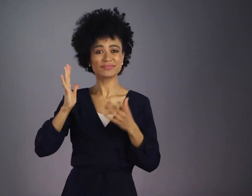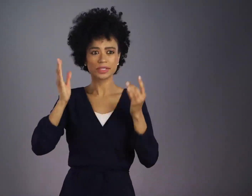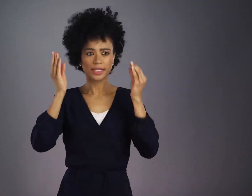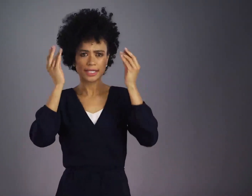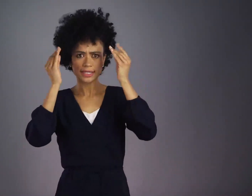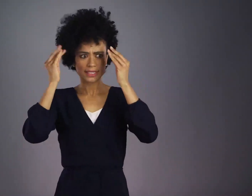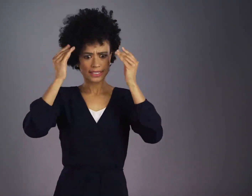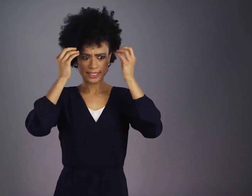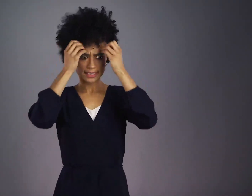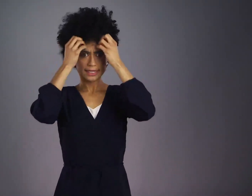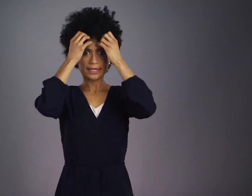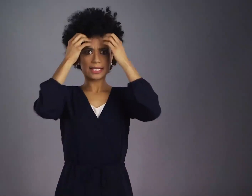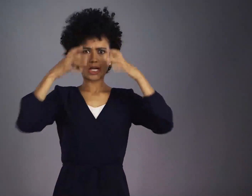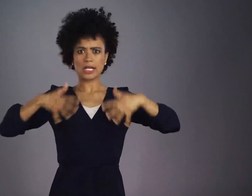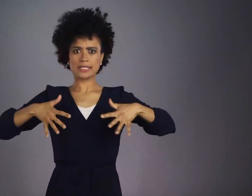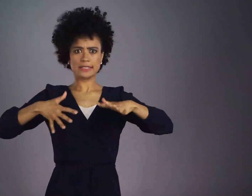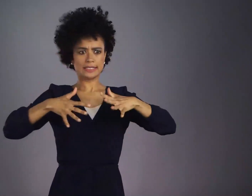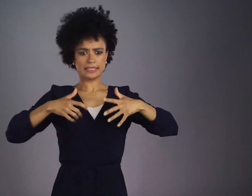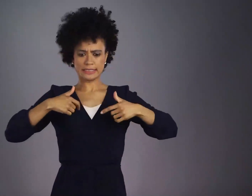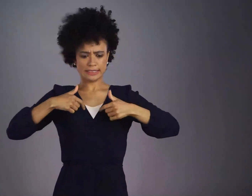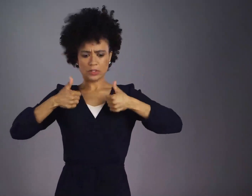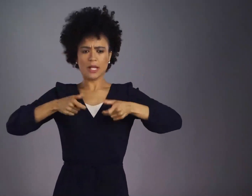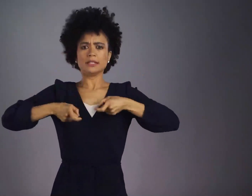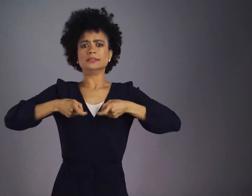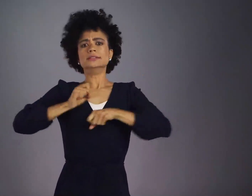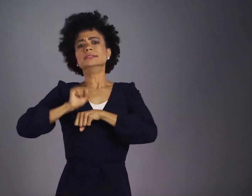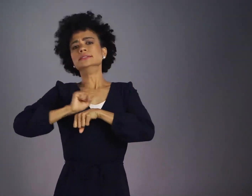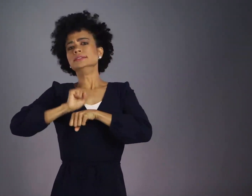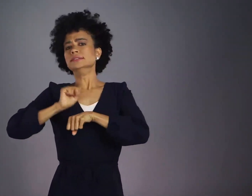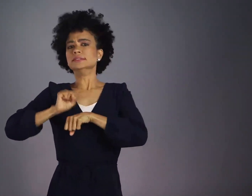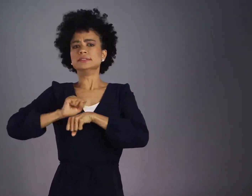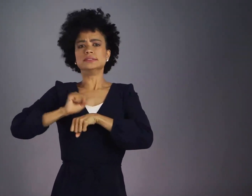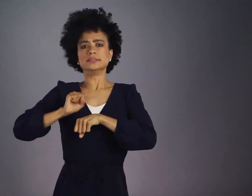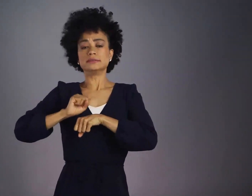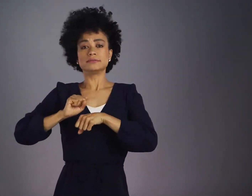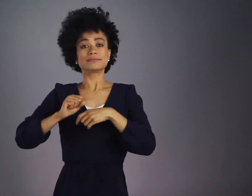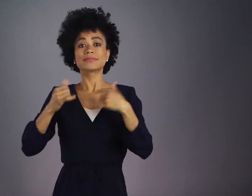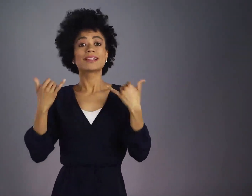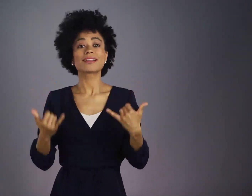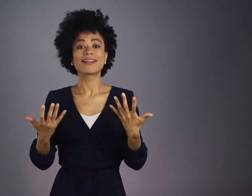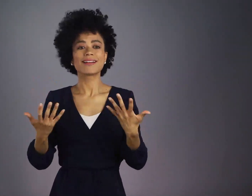as we did when we were trying to arrange life to suit ourselves.